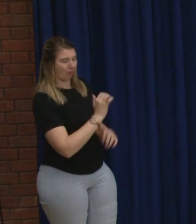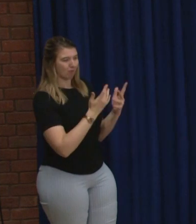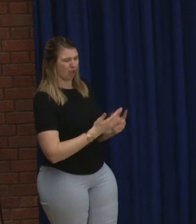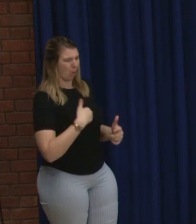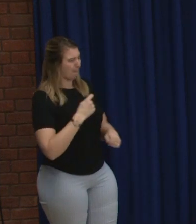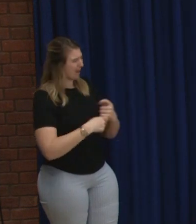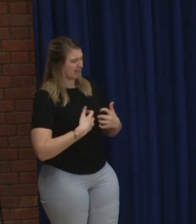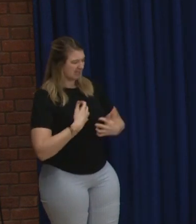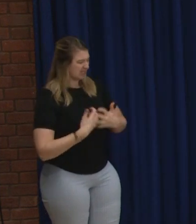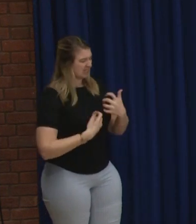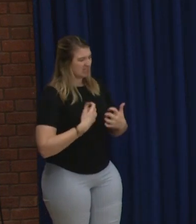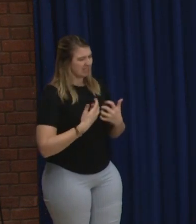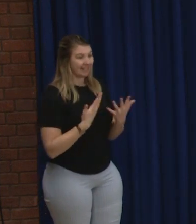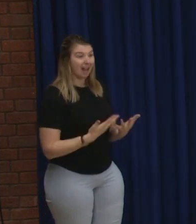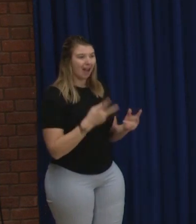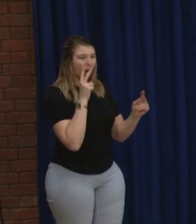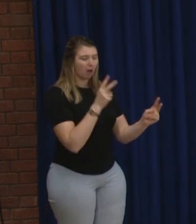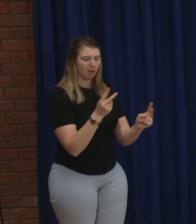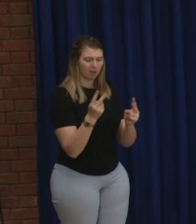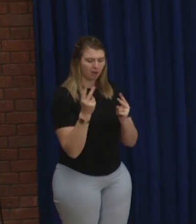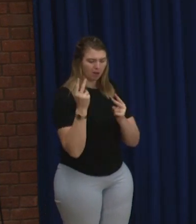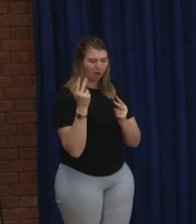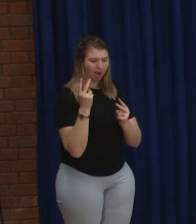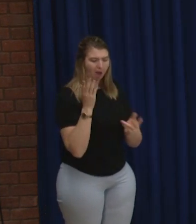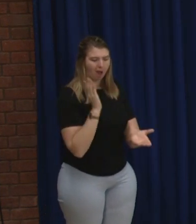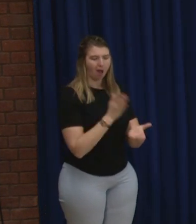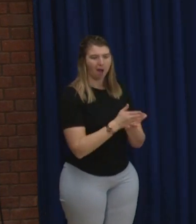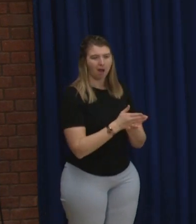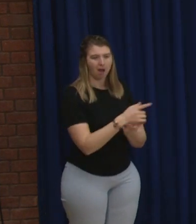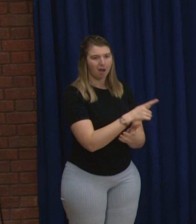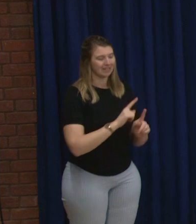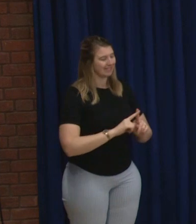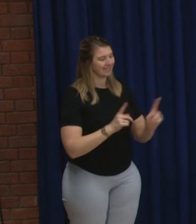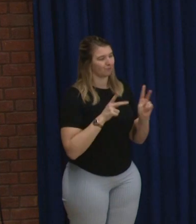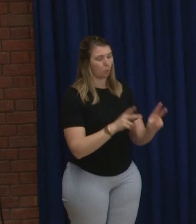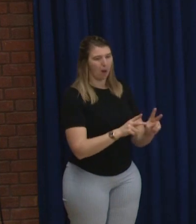it and I worked it out and I thought actually there's a totally different way to spin this,